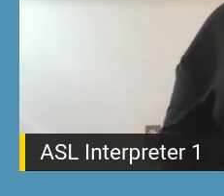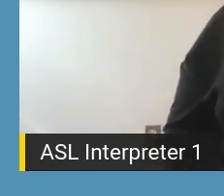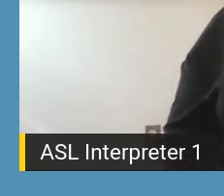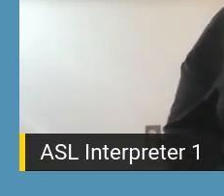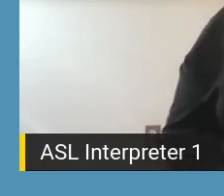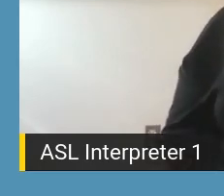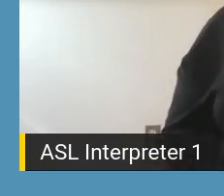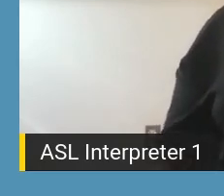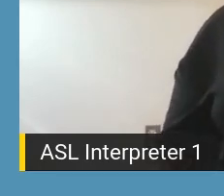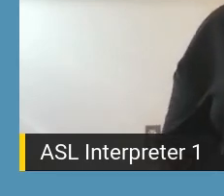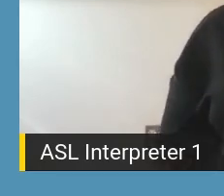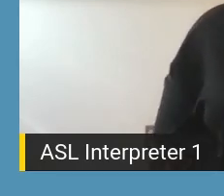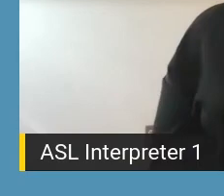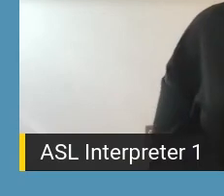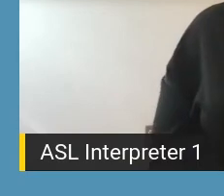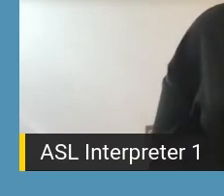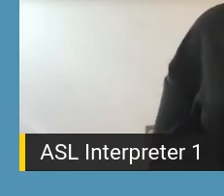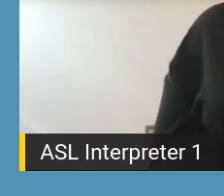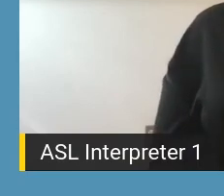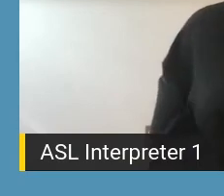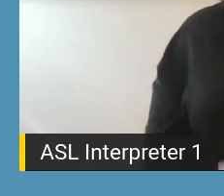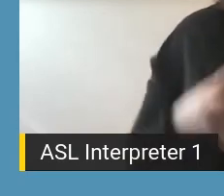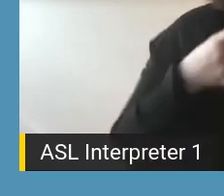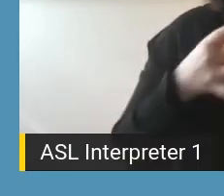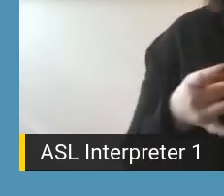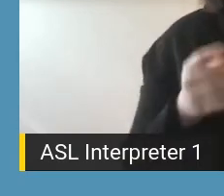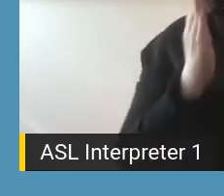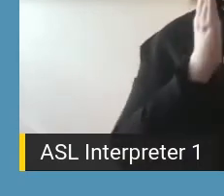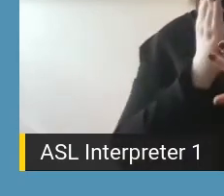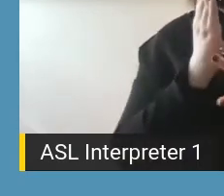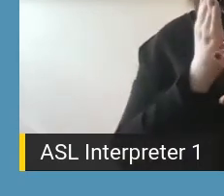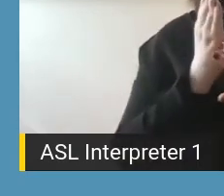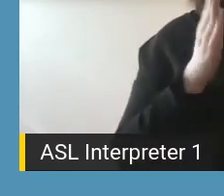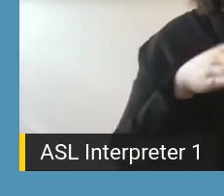Okay so there's a question here about making the digital content accessible, let's see,